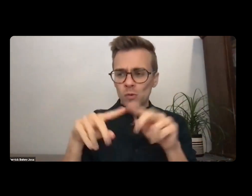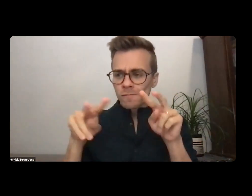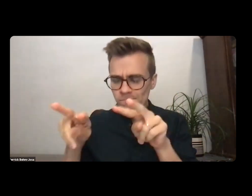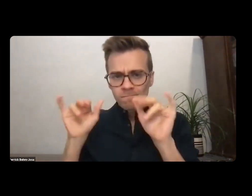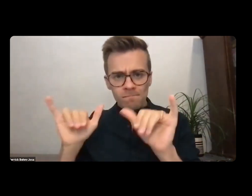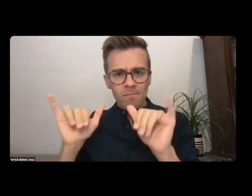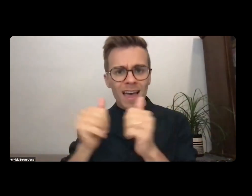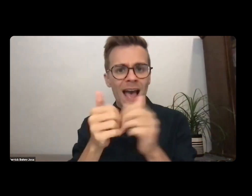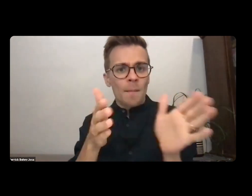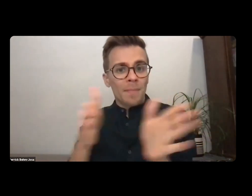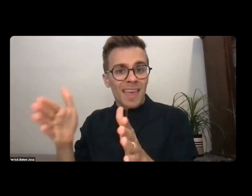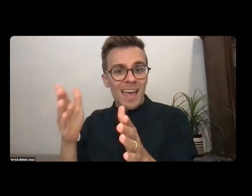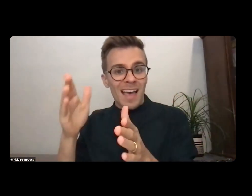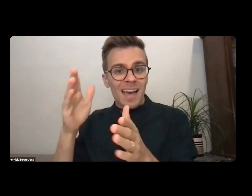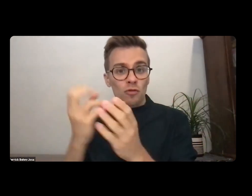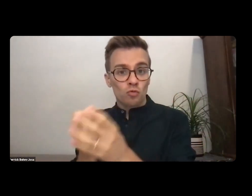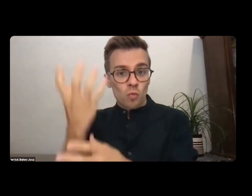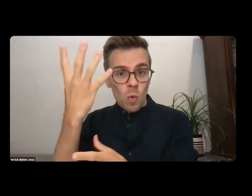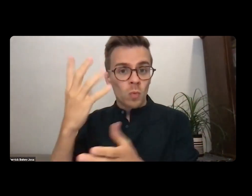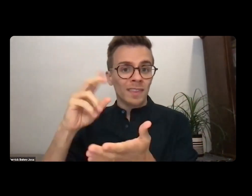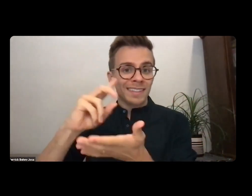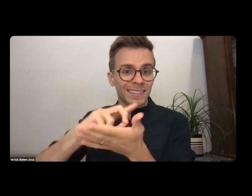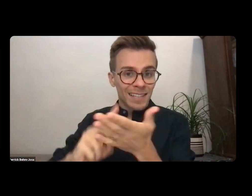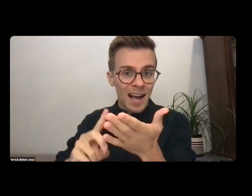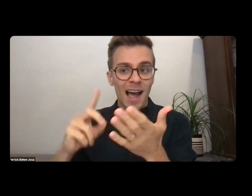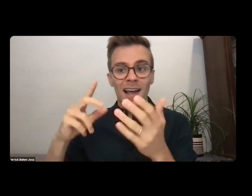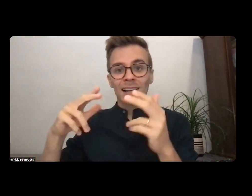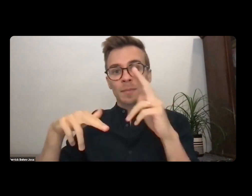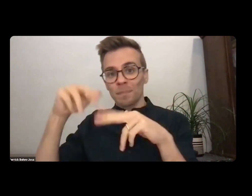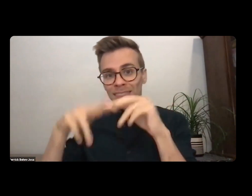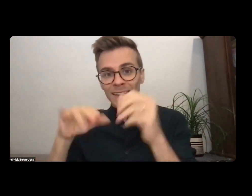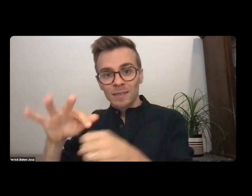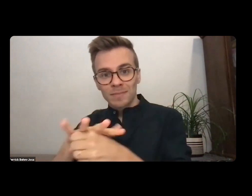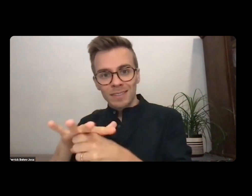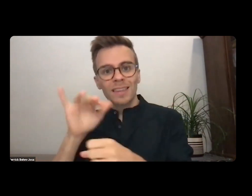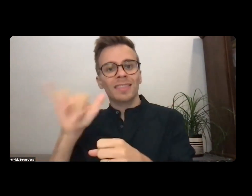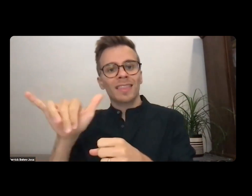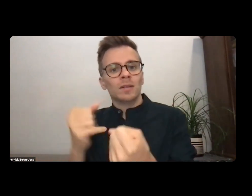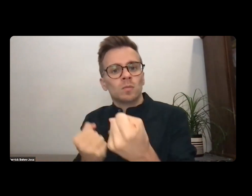So what the planners are responsible for is how to plan, and grow the design, and the